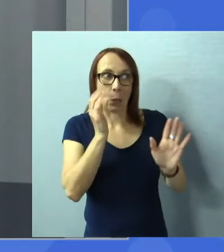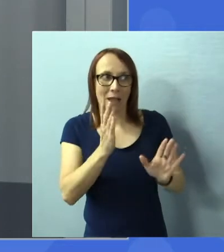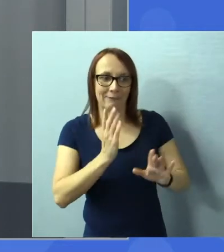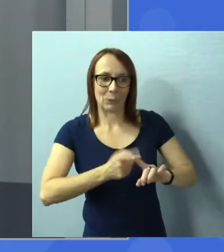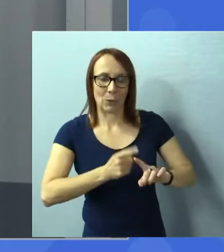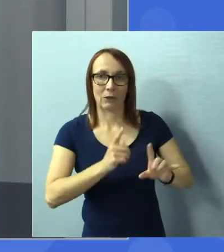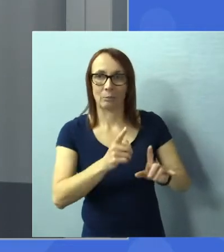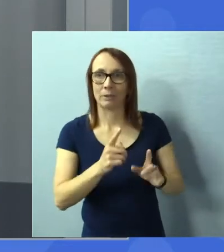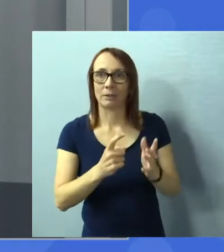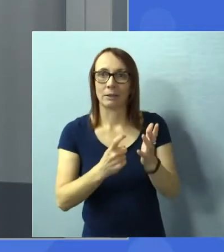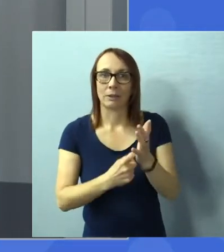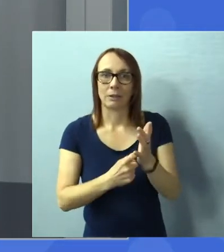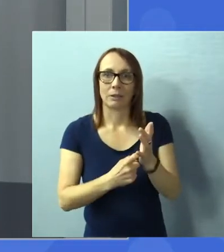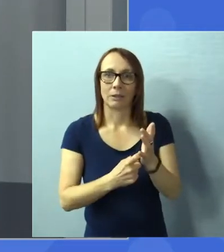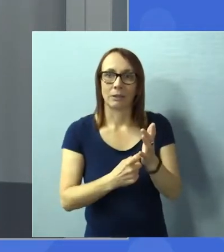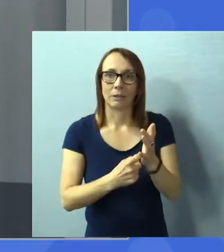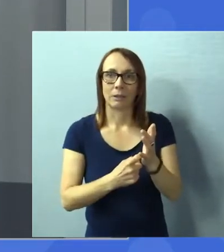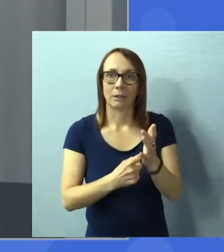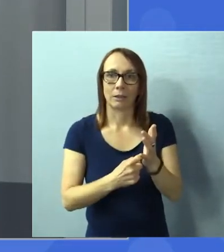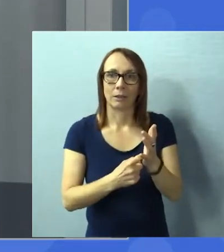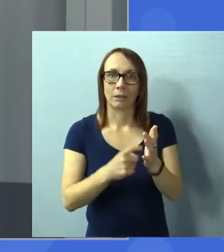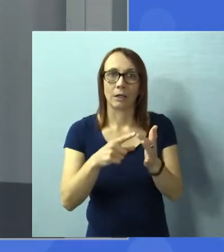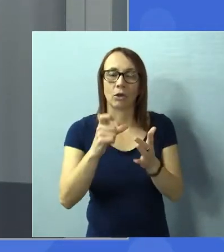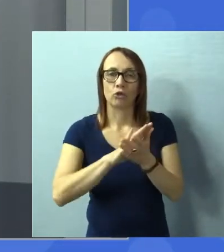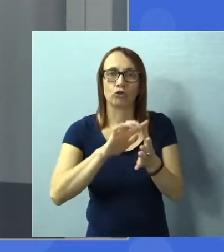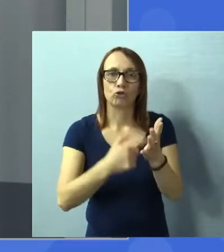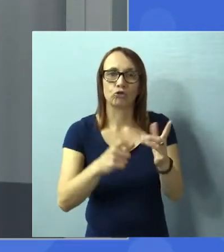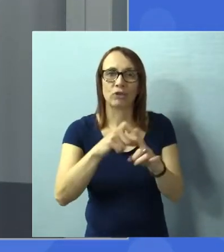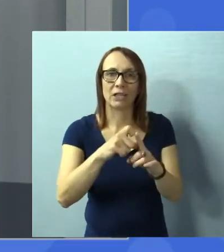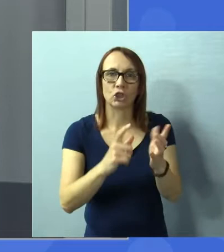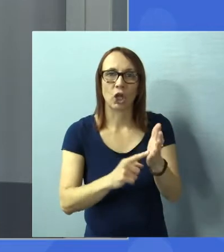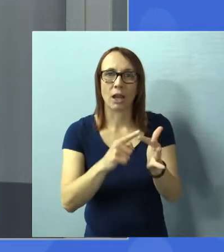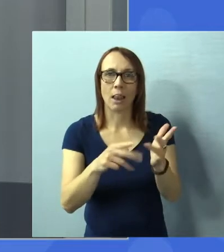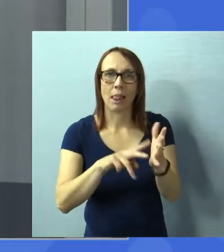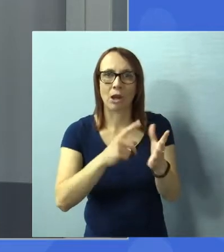timree here we'll discuss are there options short of independence but more